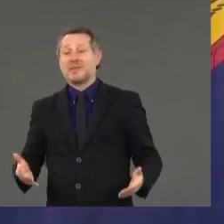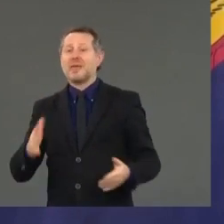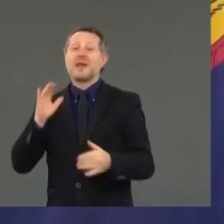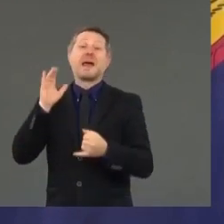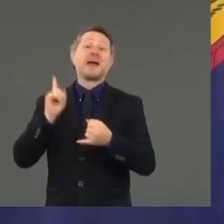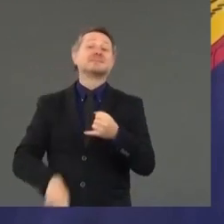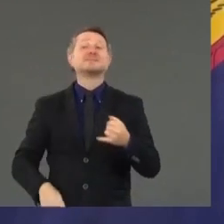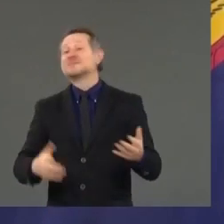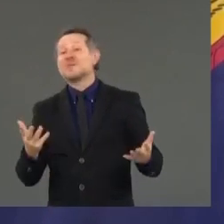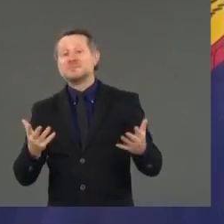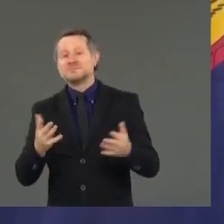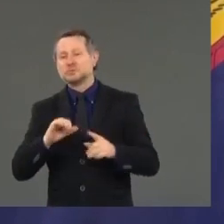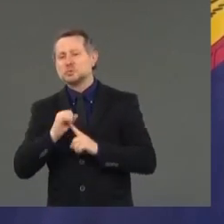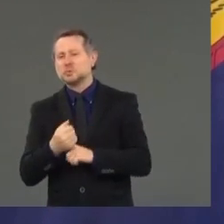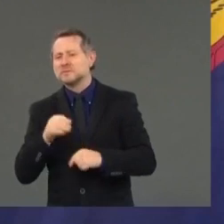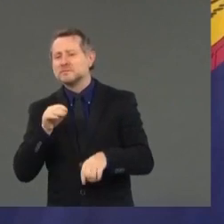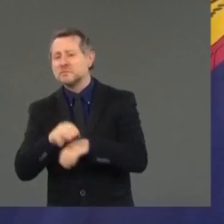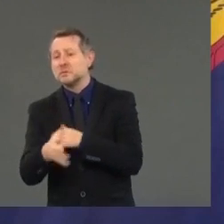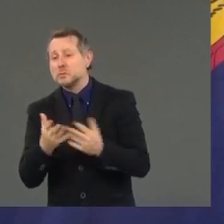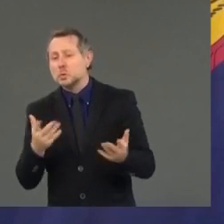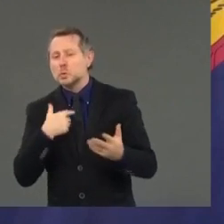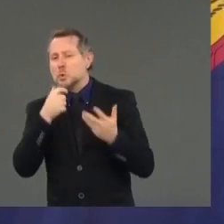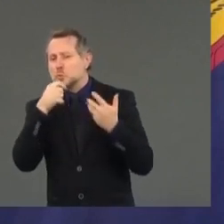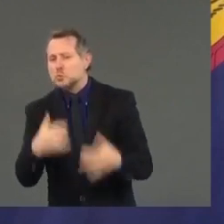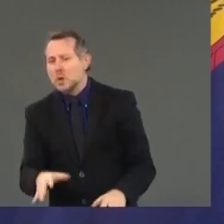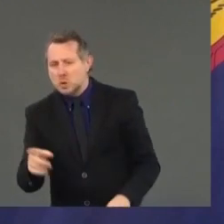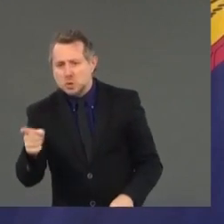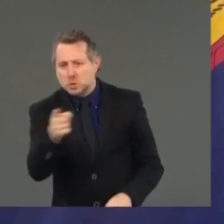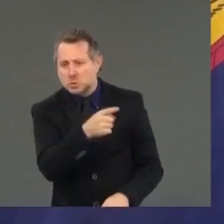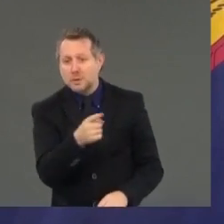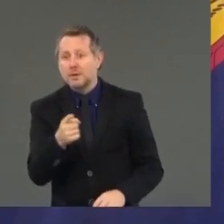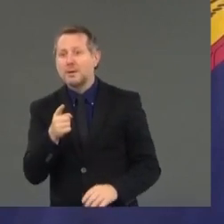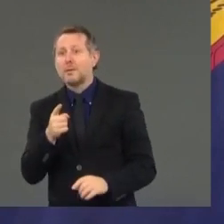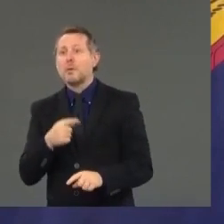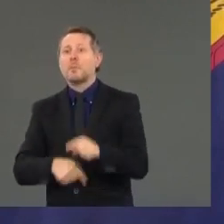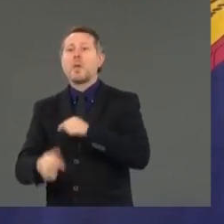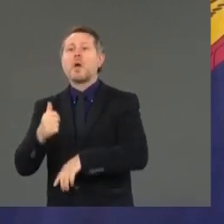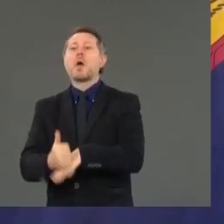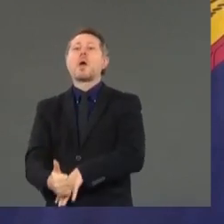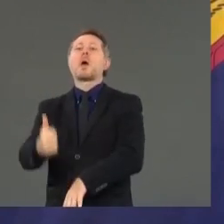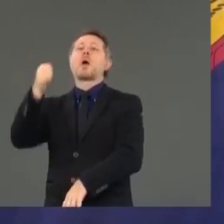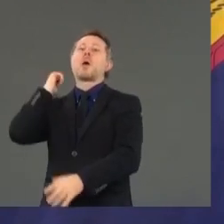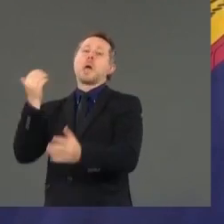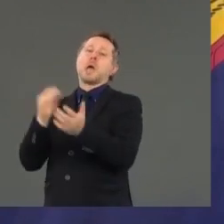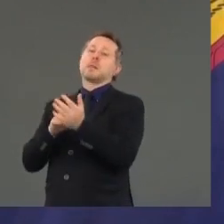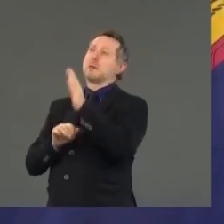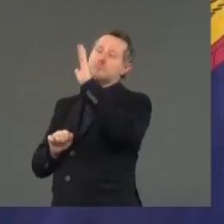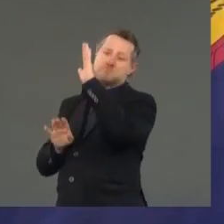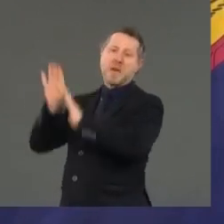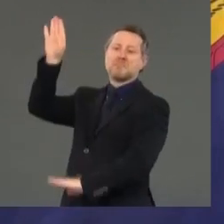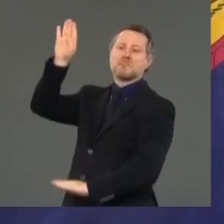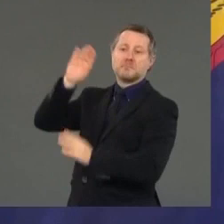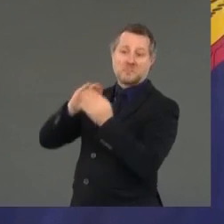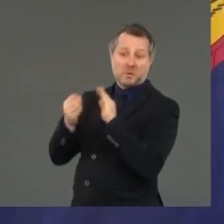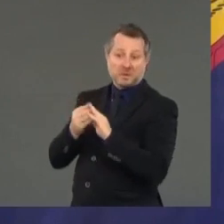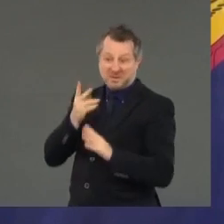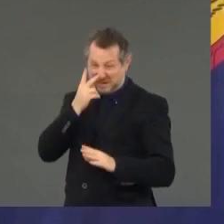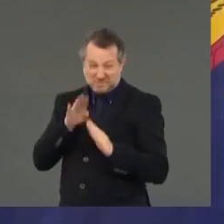REOPEN SAFELY BECAUSE THE LAST THING WE WANT IS TO GO BACK WHERE WE WERE ON THE OTHER SIDE